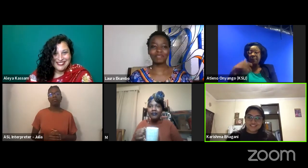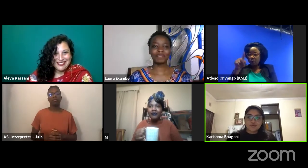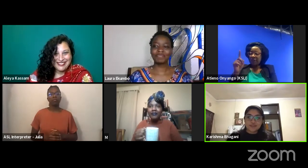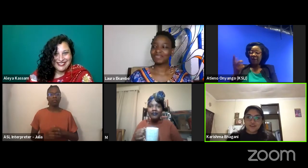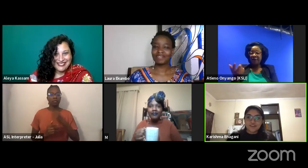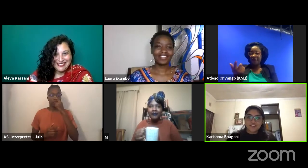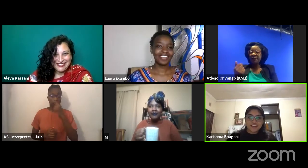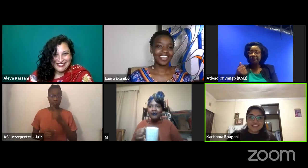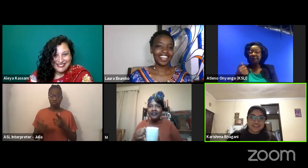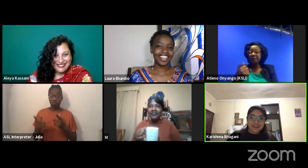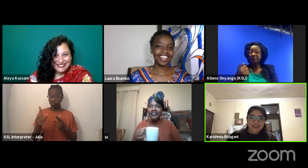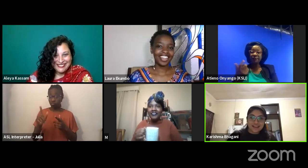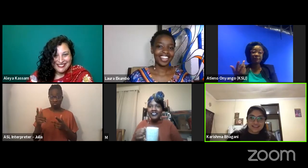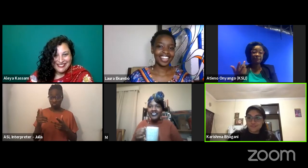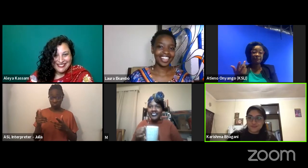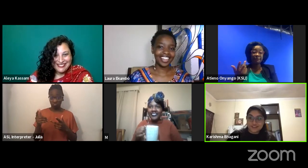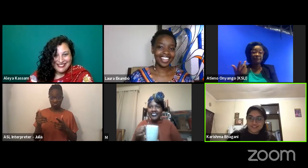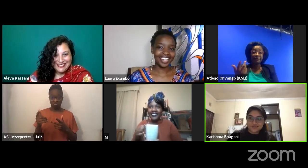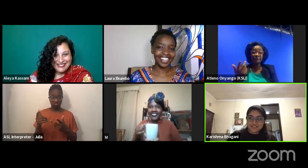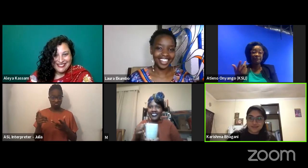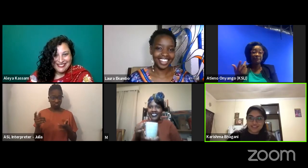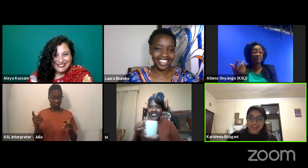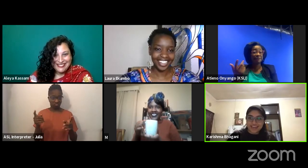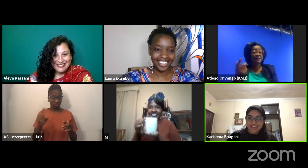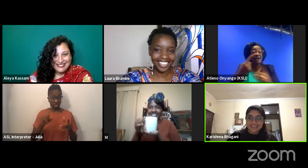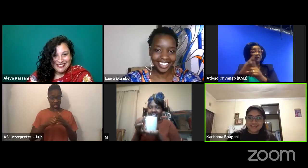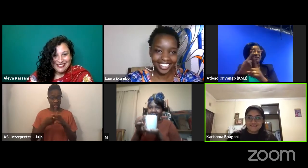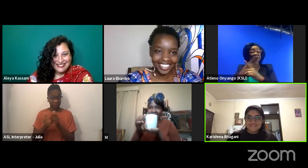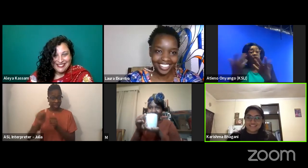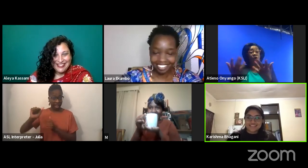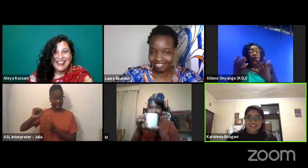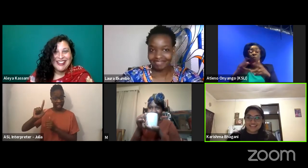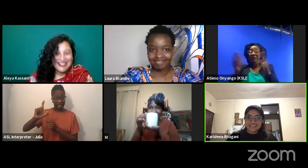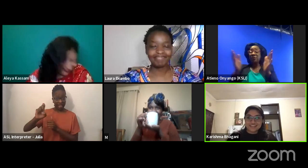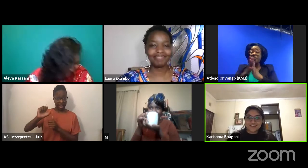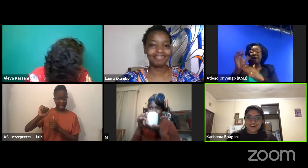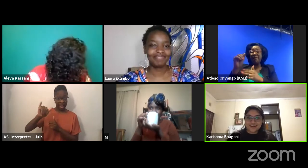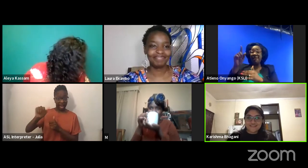Shall we go in a different order? Should we start with Aleya instead of Laura?